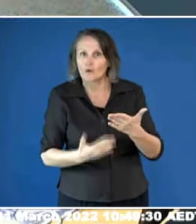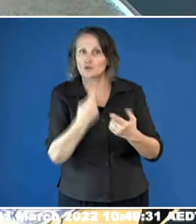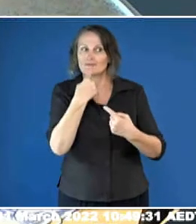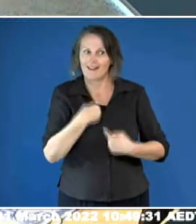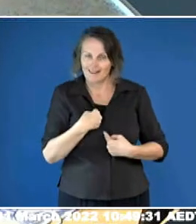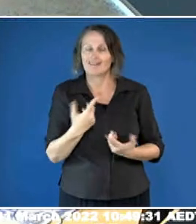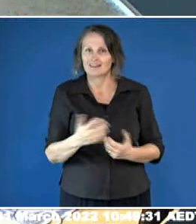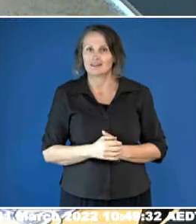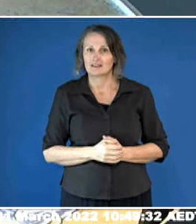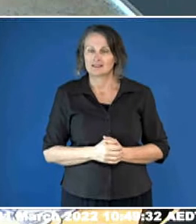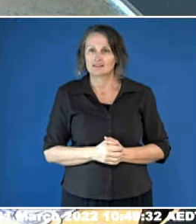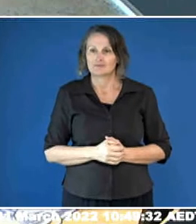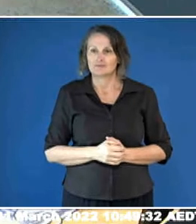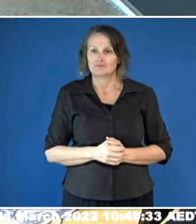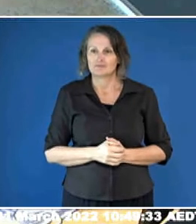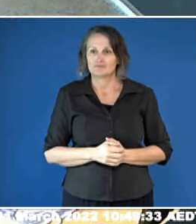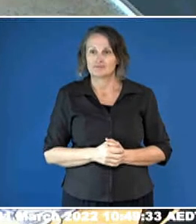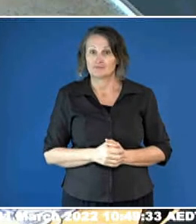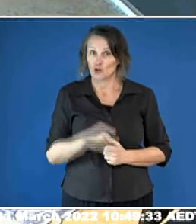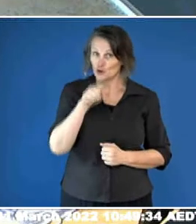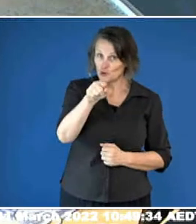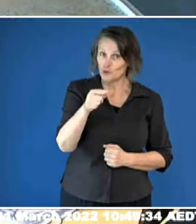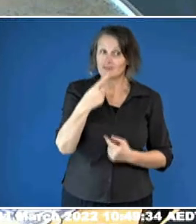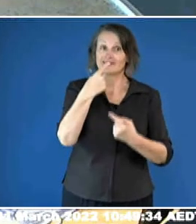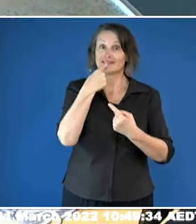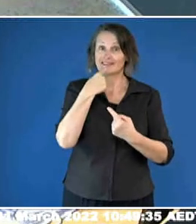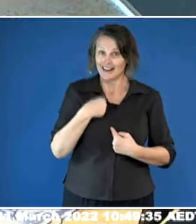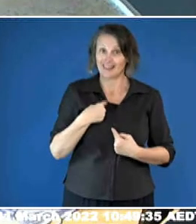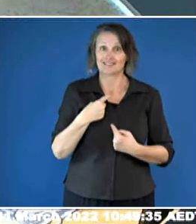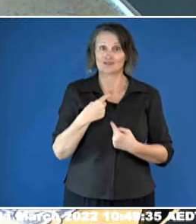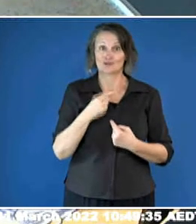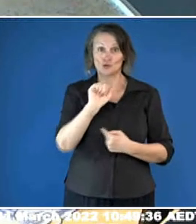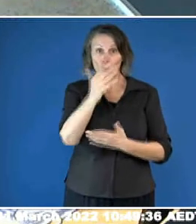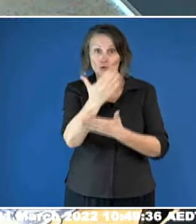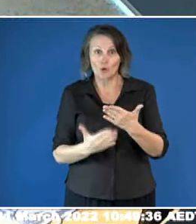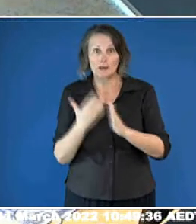By doing that today yourself, I'm sure you have encouraged more women to come forward to